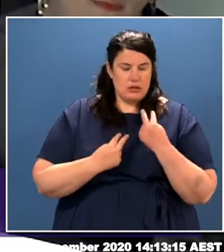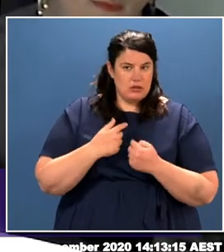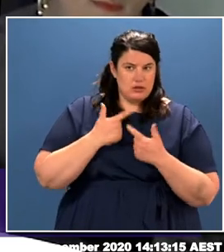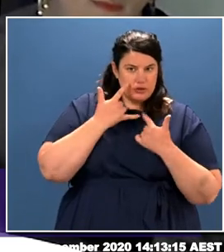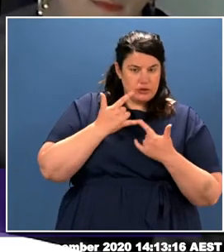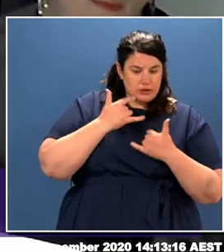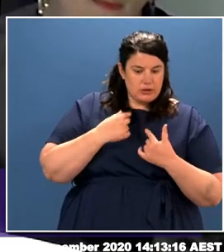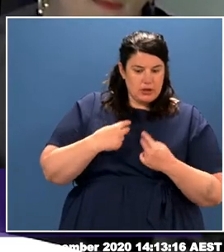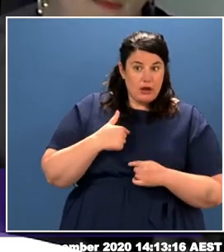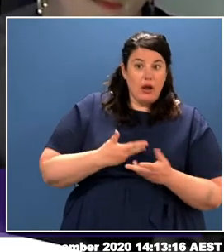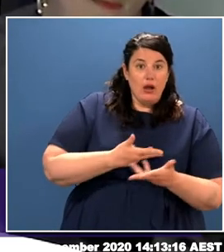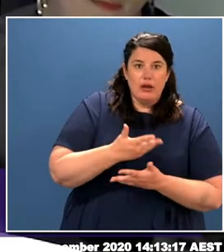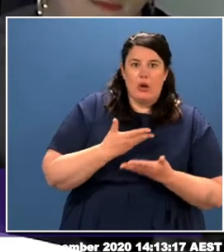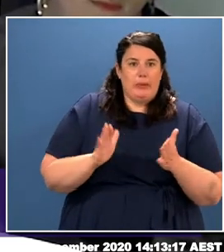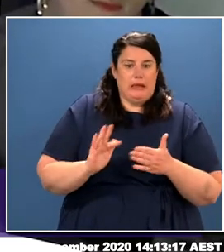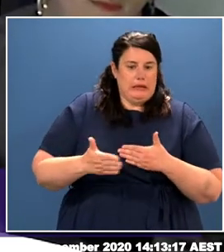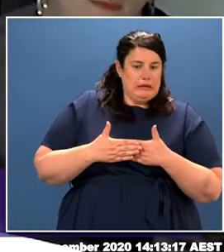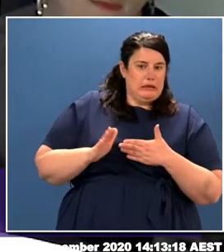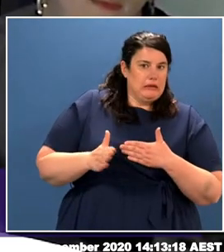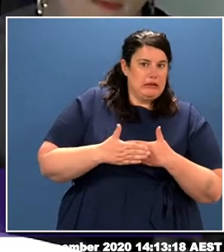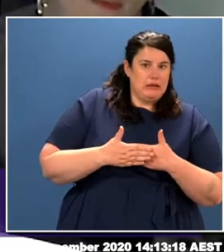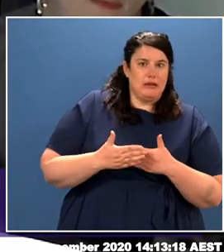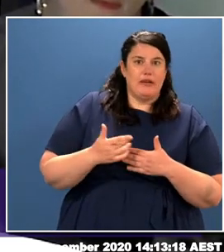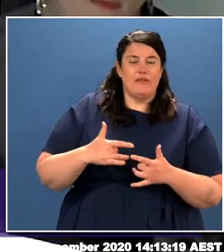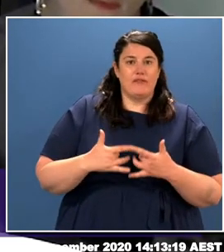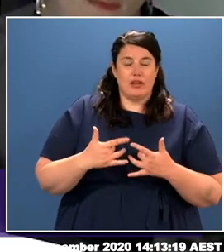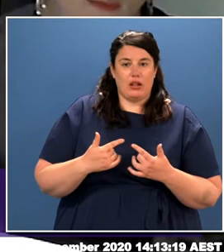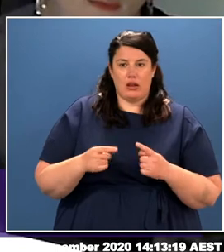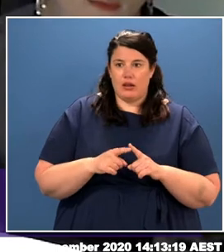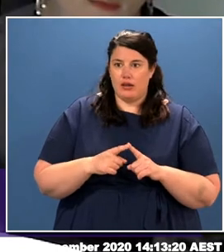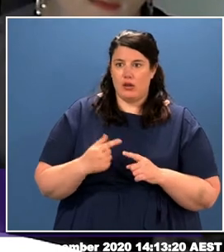with others in the workplace for fear of harm and expectation of rejection,